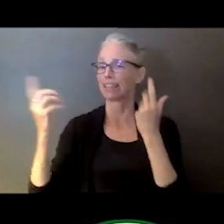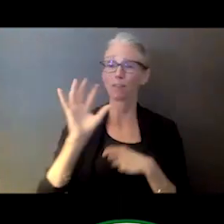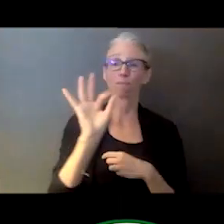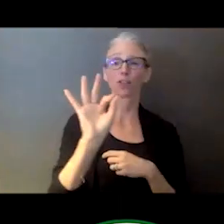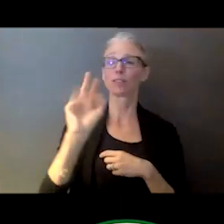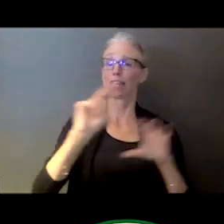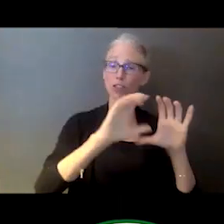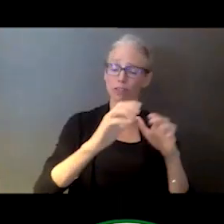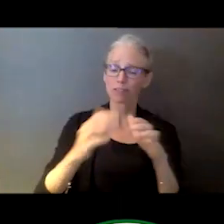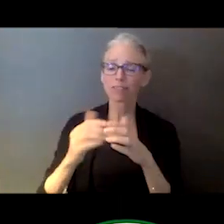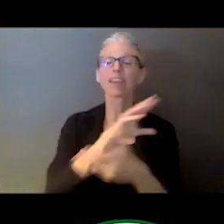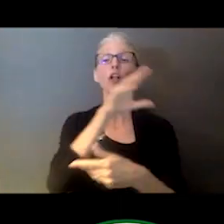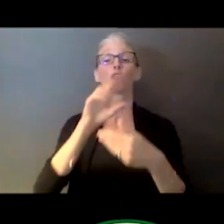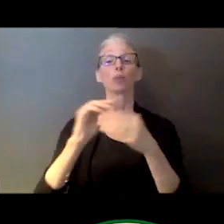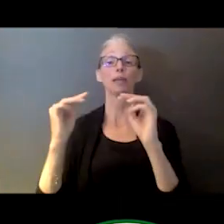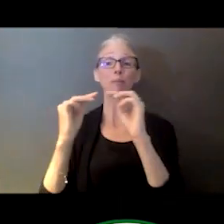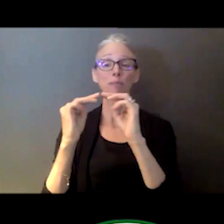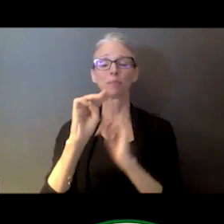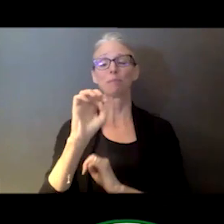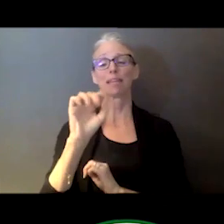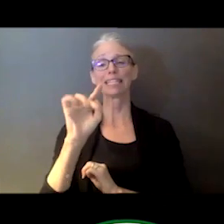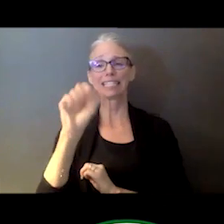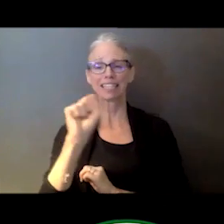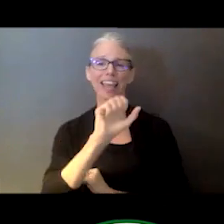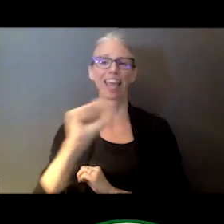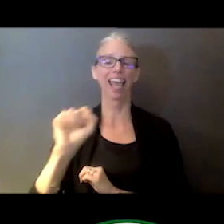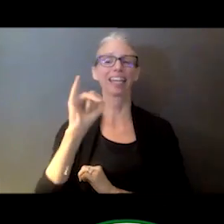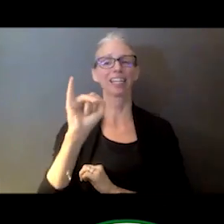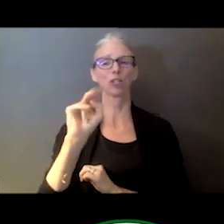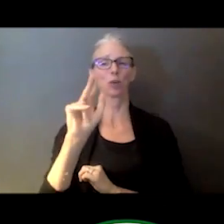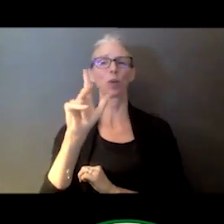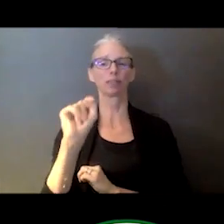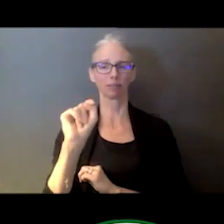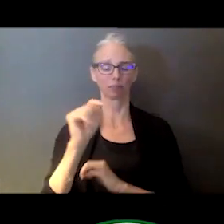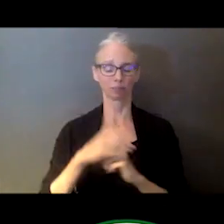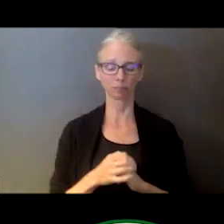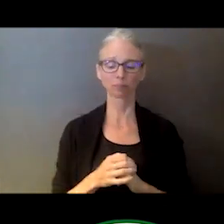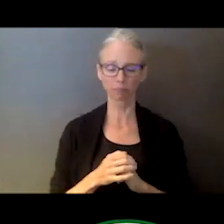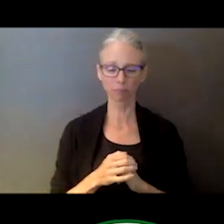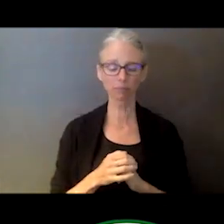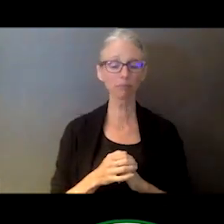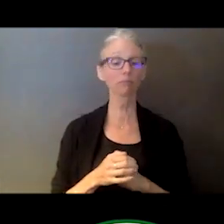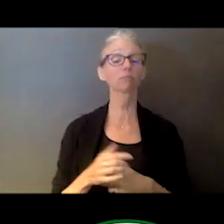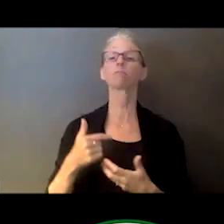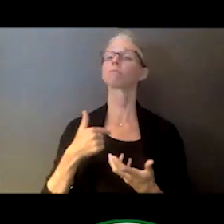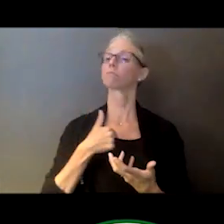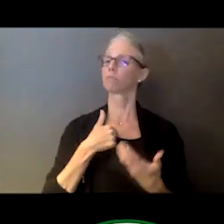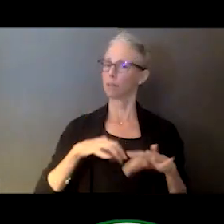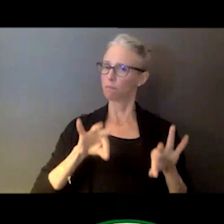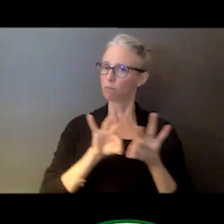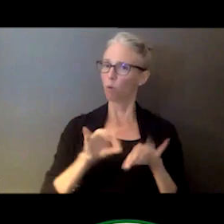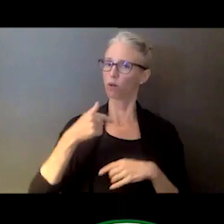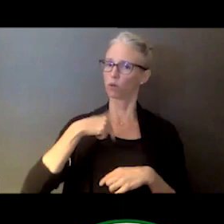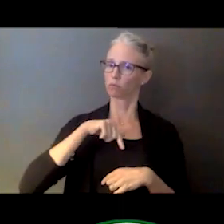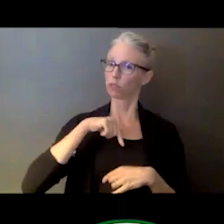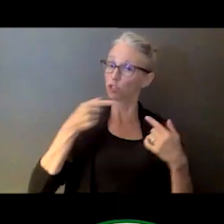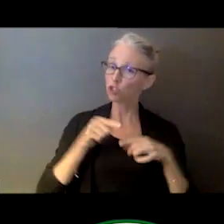As settlers and visitors on this territory, we strive in our service. To understand our responsibilities and purpose.